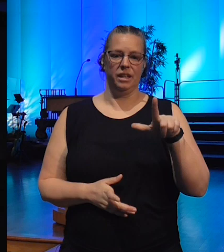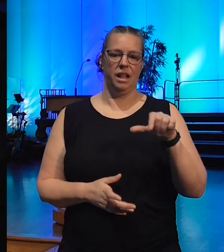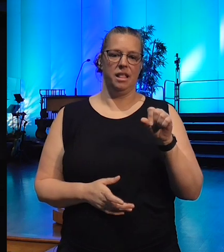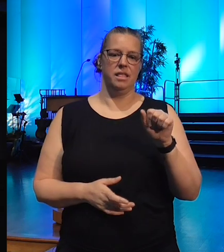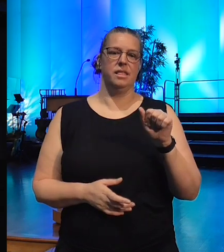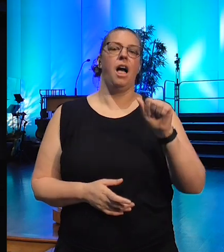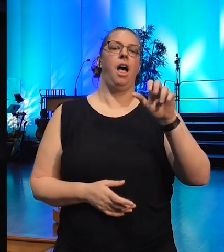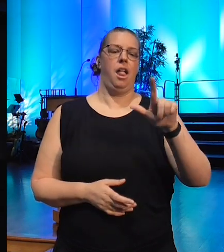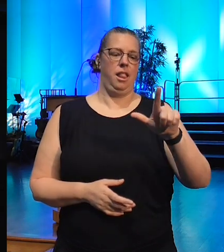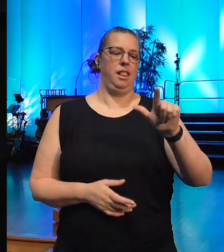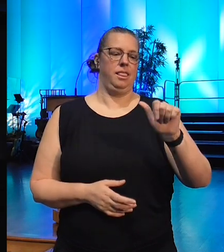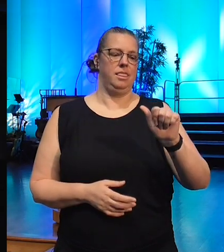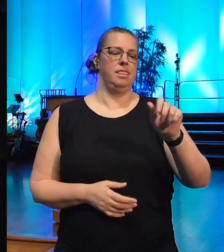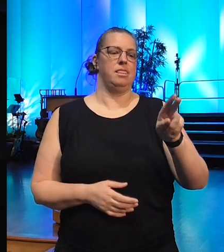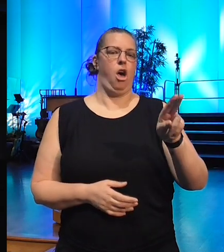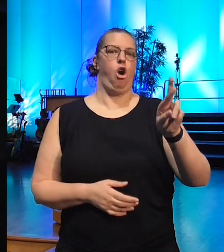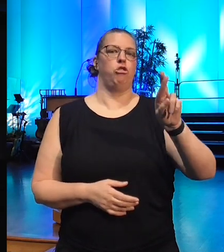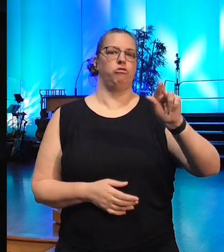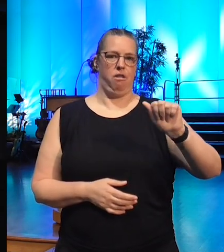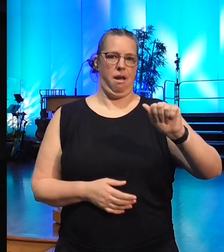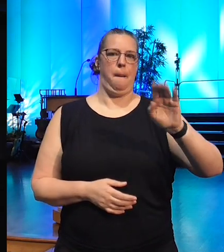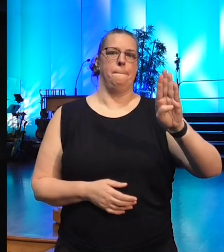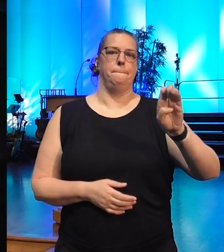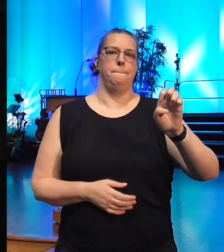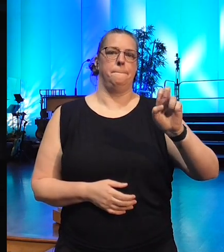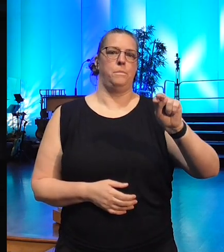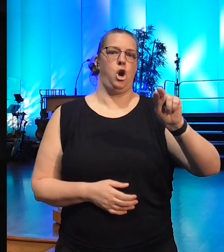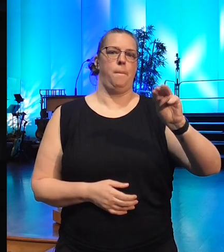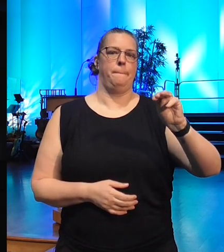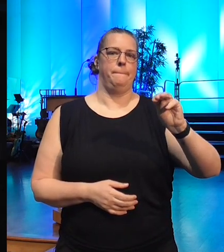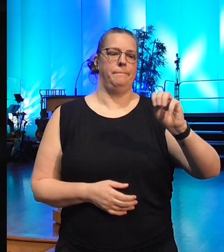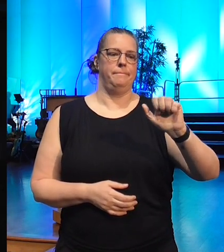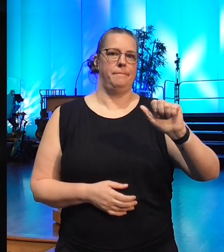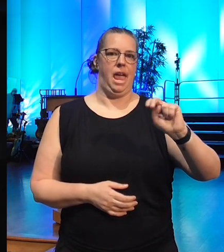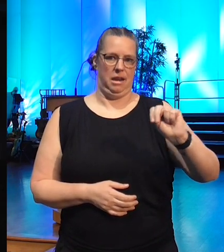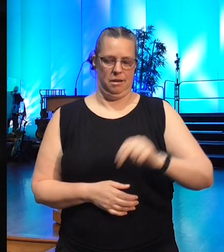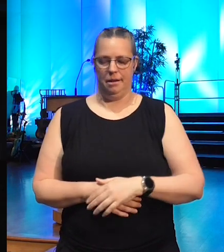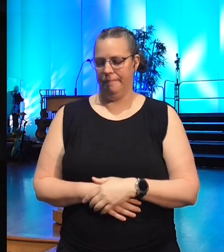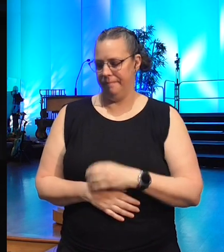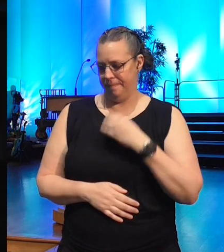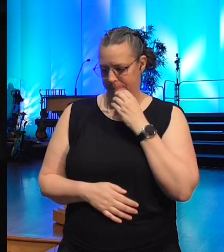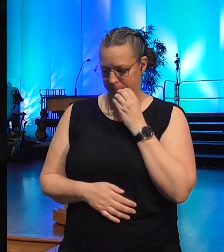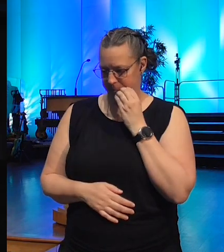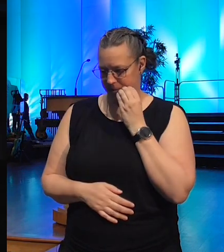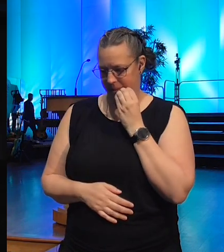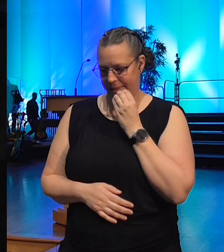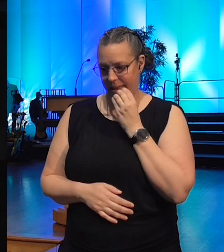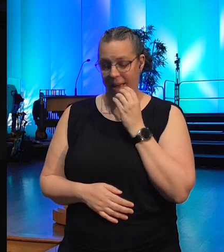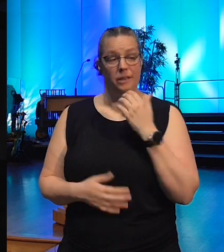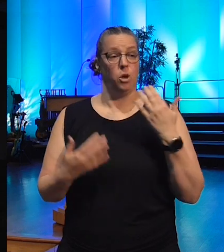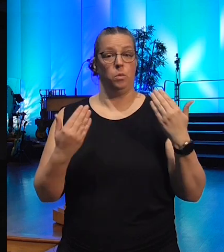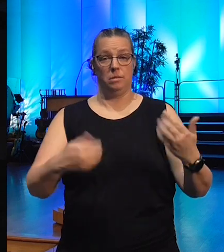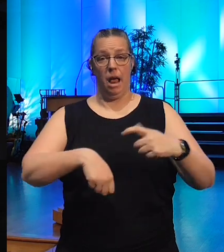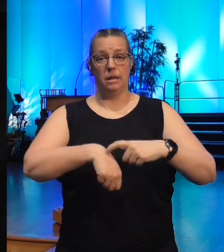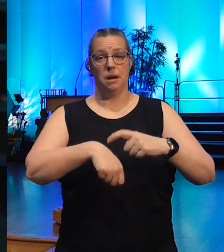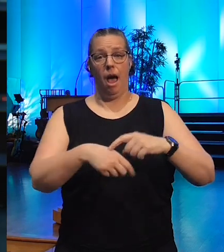beautiful um we're now going to move into our time of offering I'm so grateful to each of you